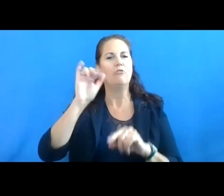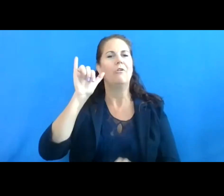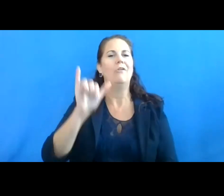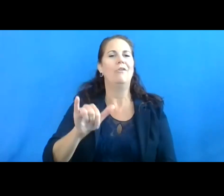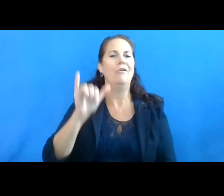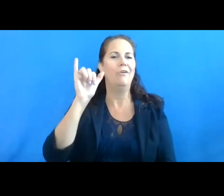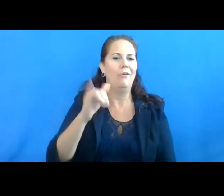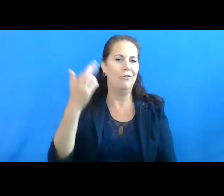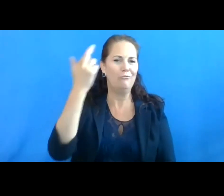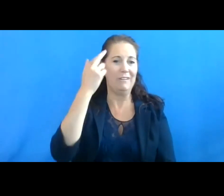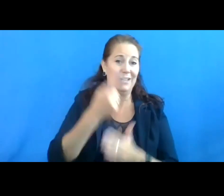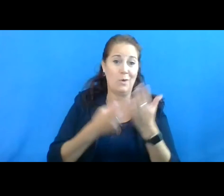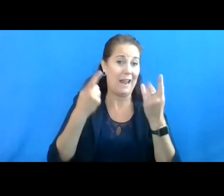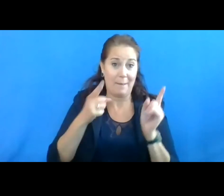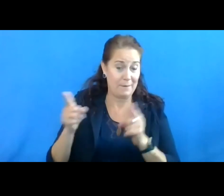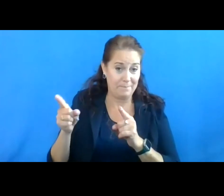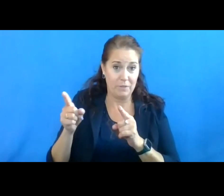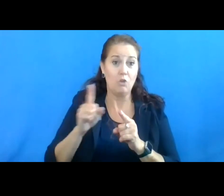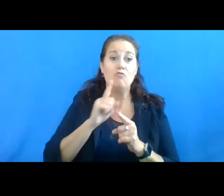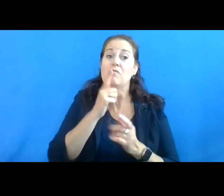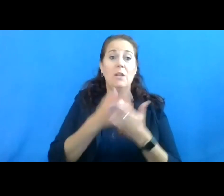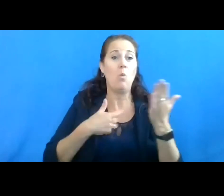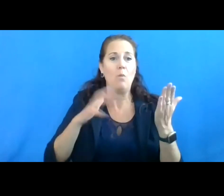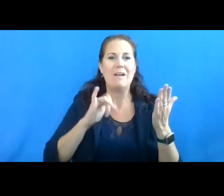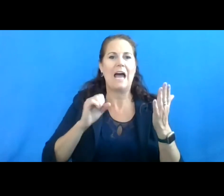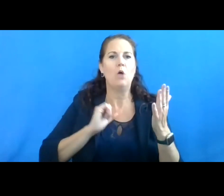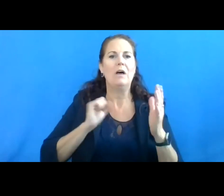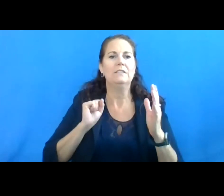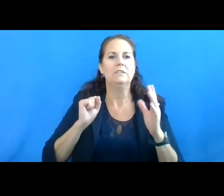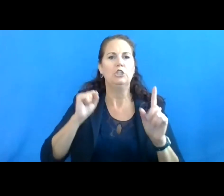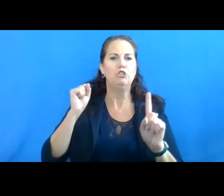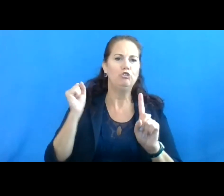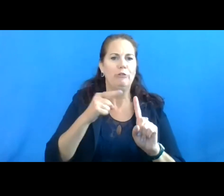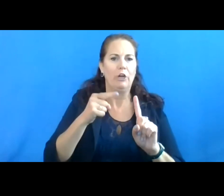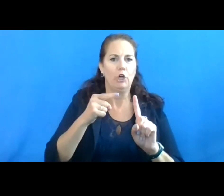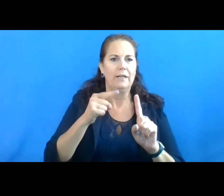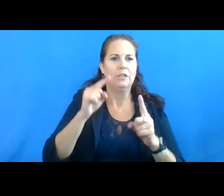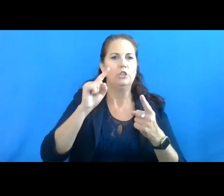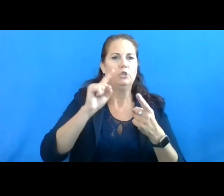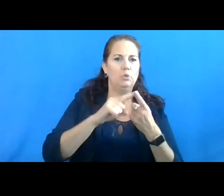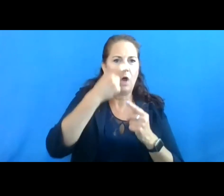That really what is was was that I was triggered into a trauma sequence, so I was not living